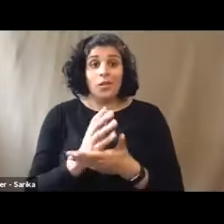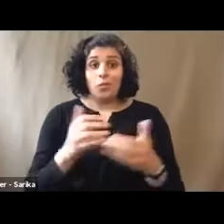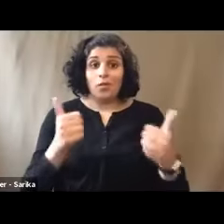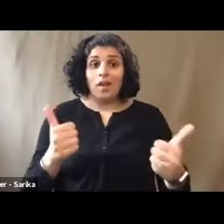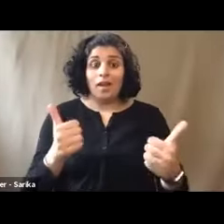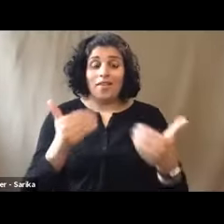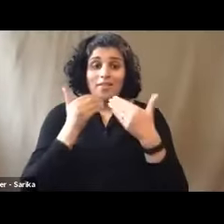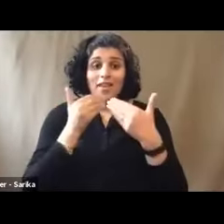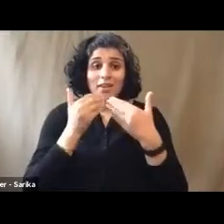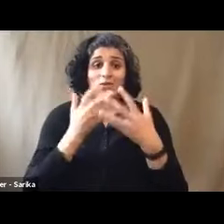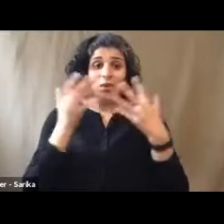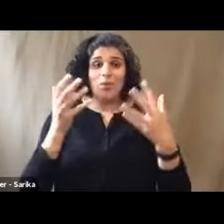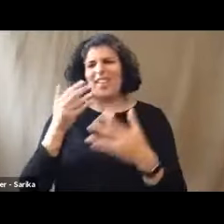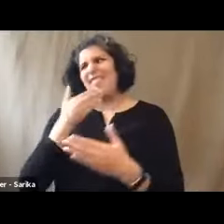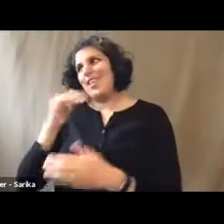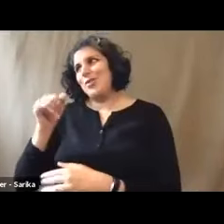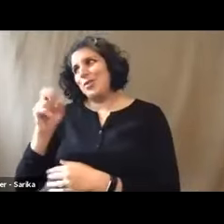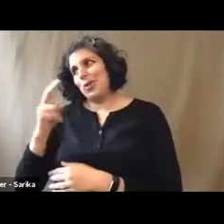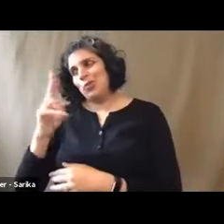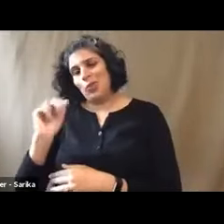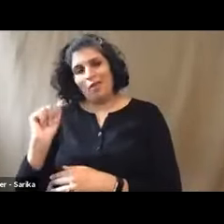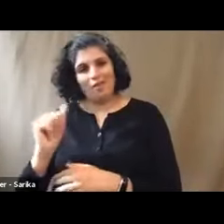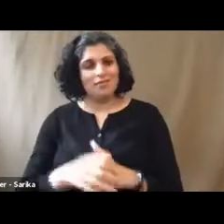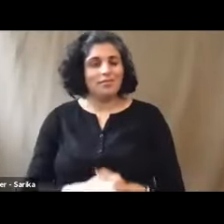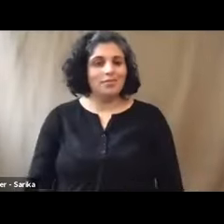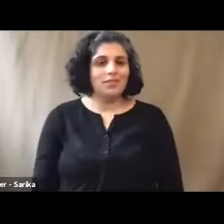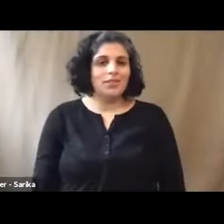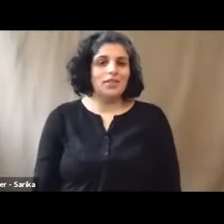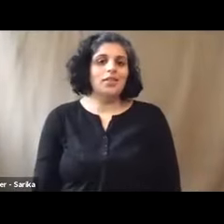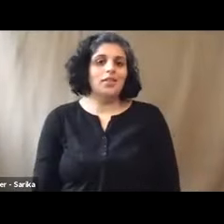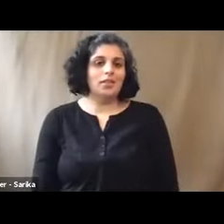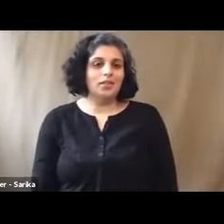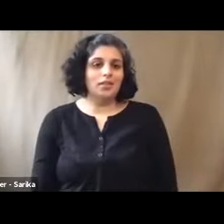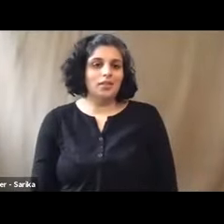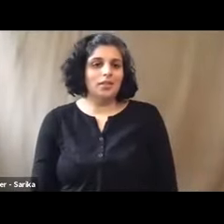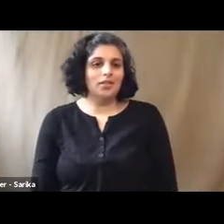Thanks Josh for that.